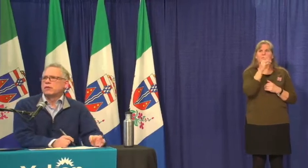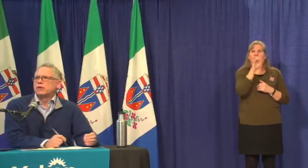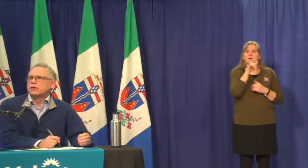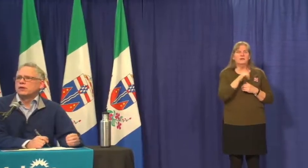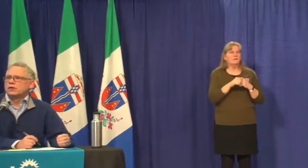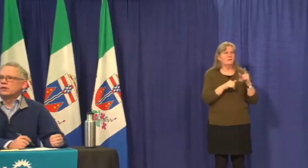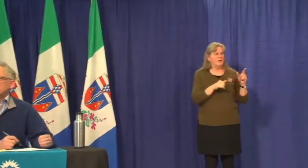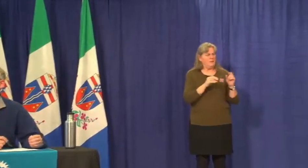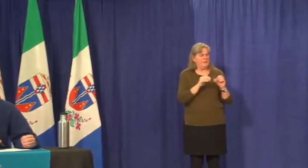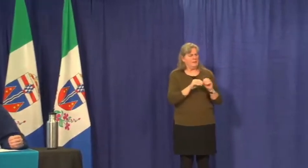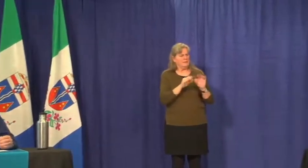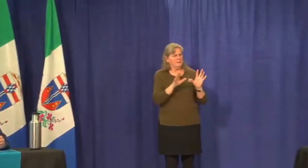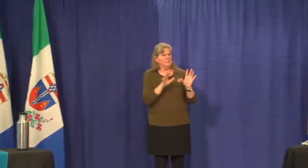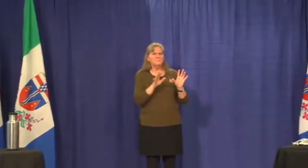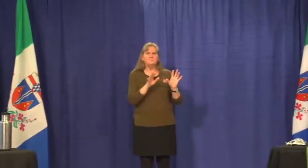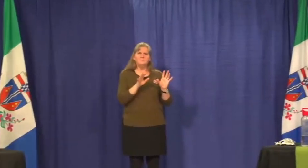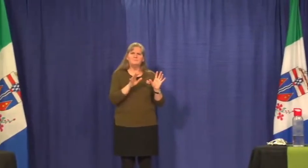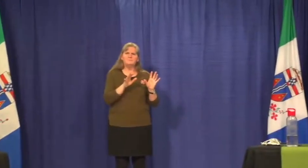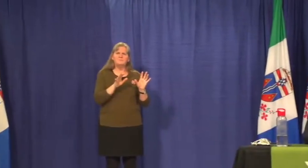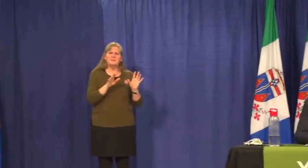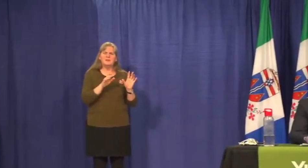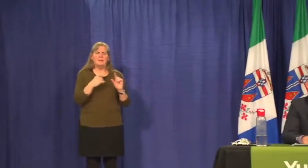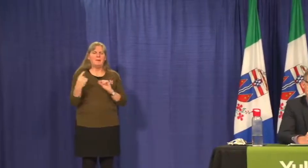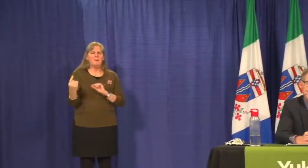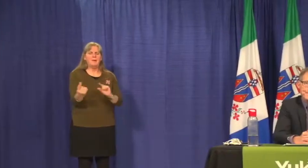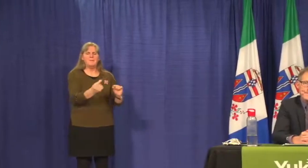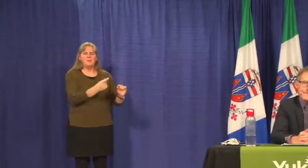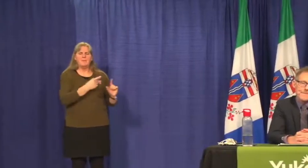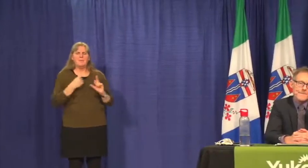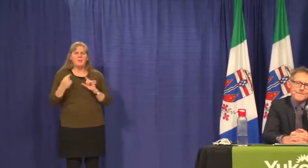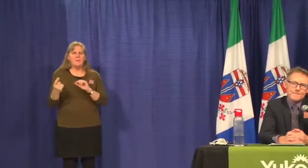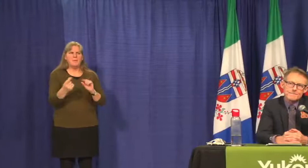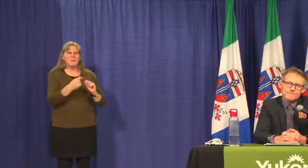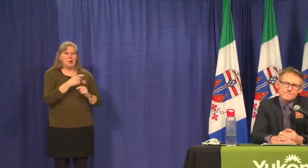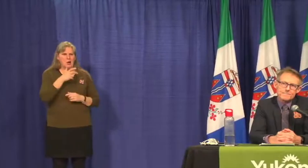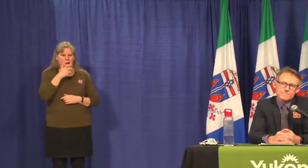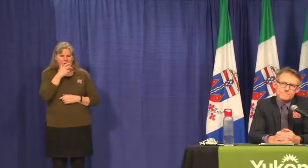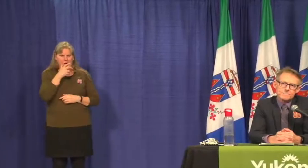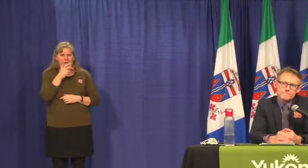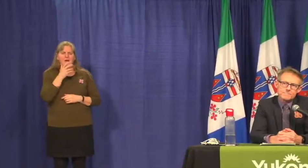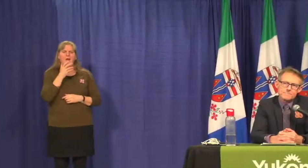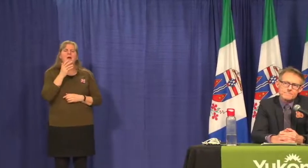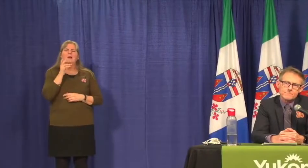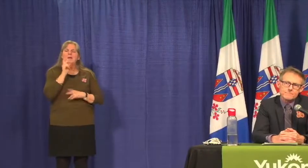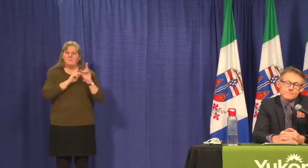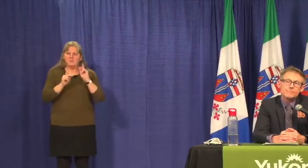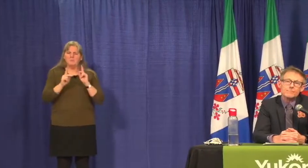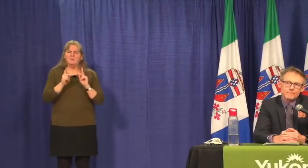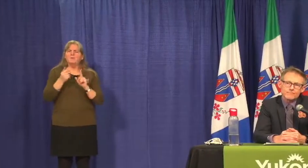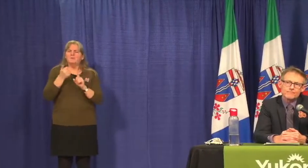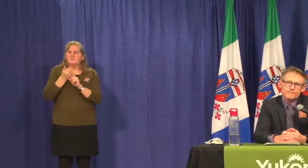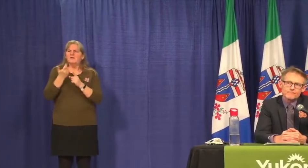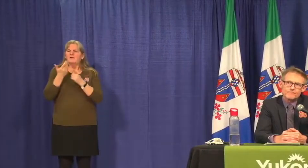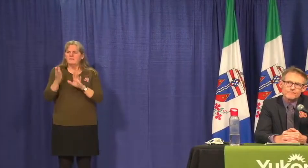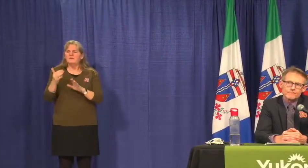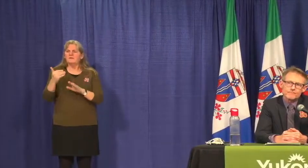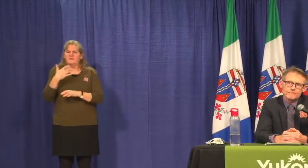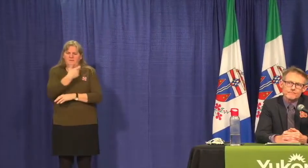I am sort of looking to clarify some rumours that are floating in the community. When it comes to people who have been vaccinated so far in